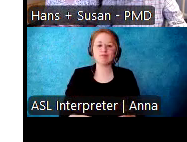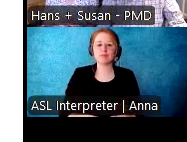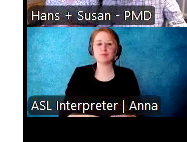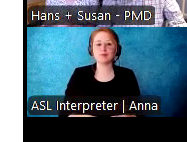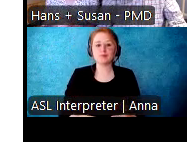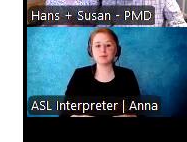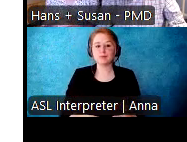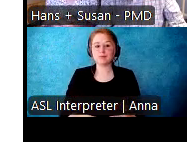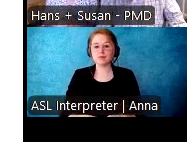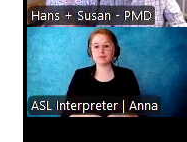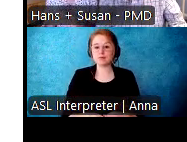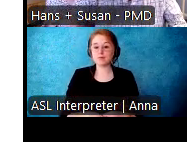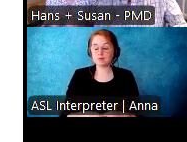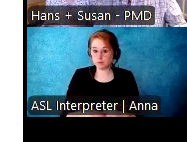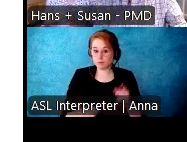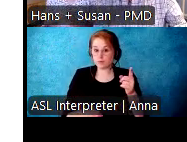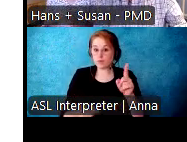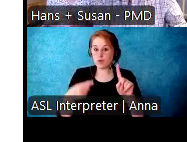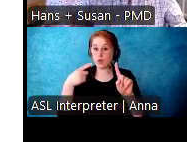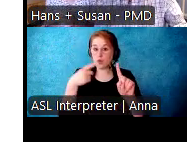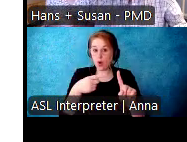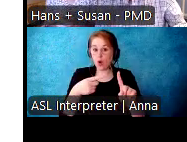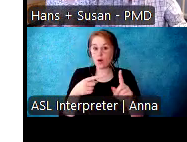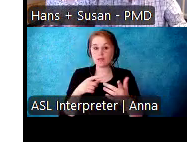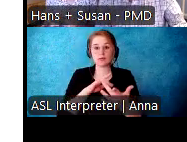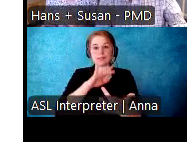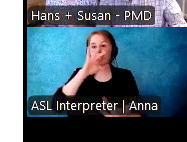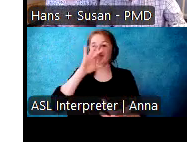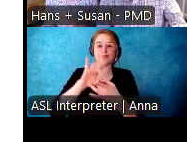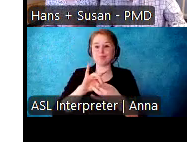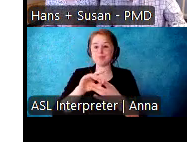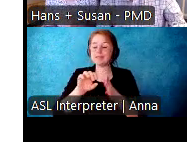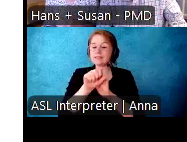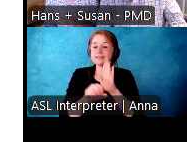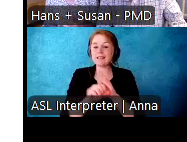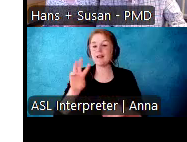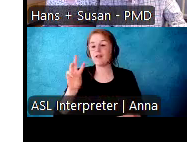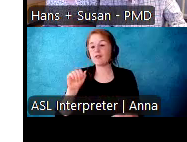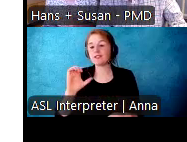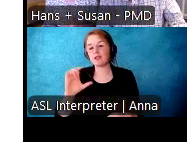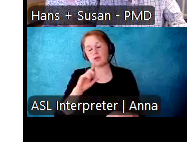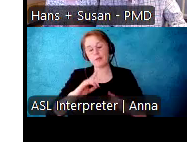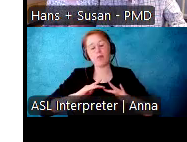One of our goals was to reach the state of Wisconsin. That means a diverse audience all over the state,